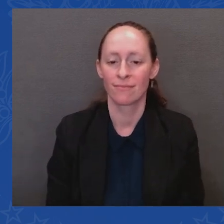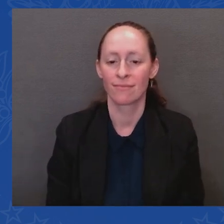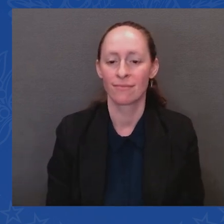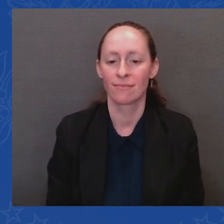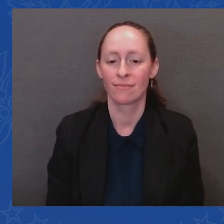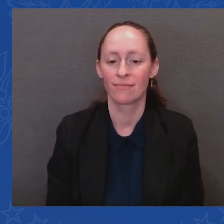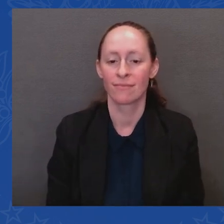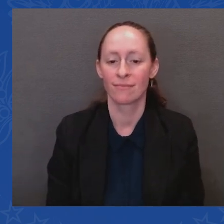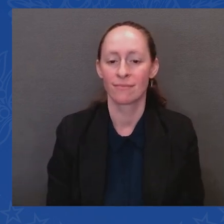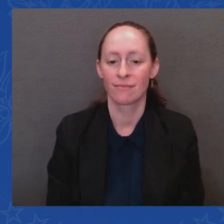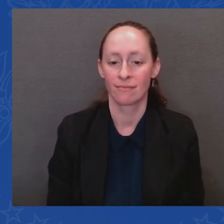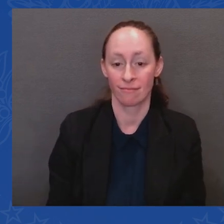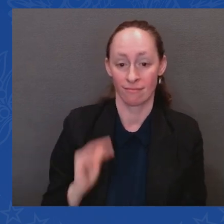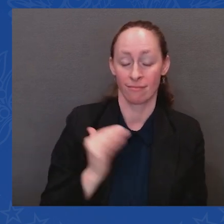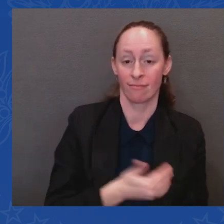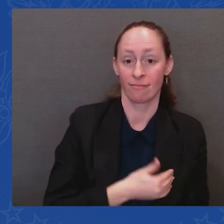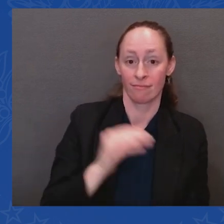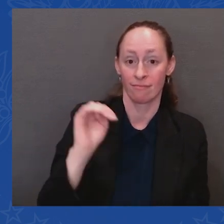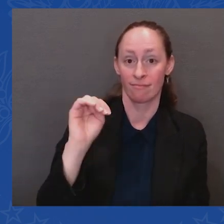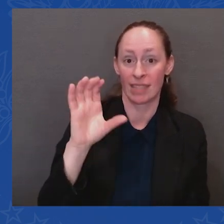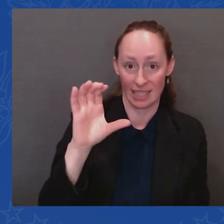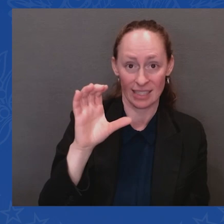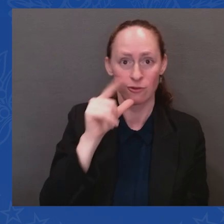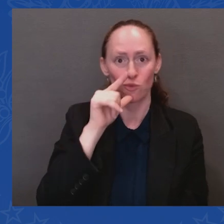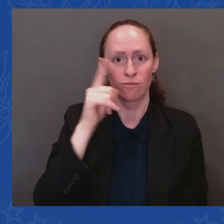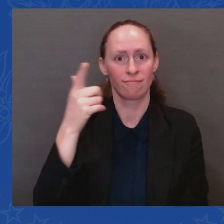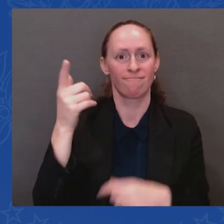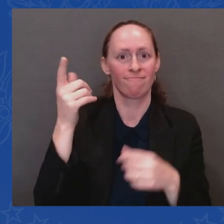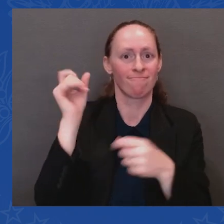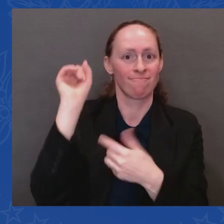One is an Air Force reservist, one serving veterans at VA.